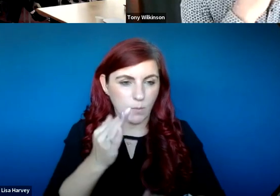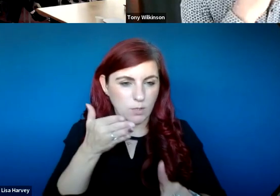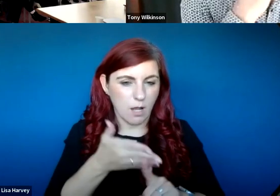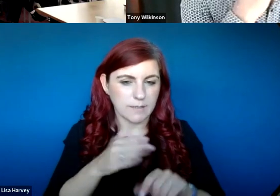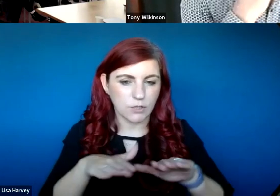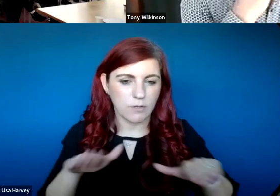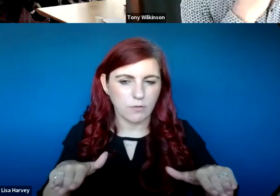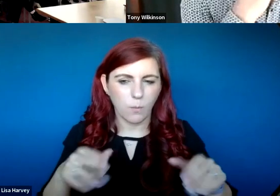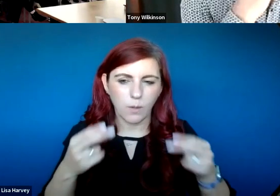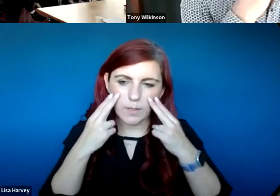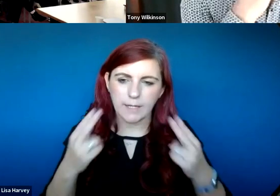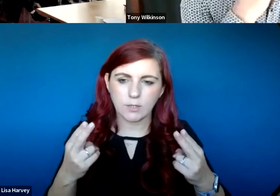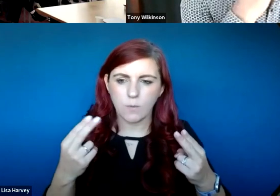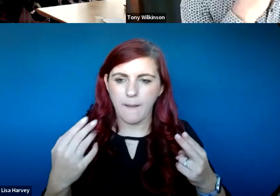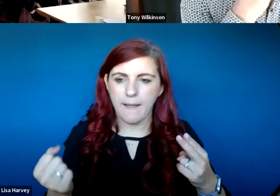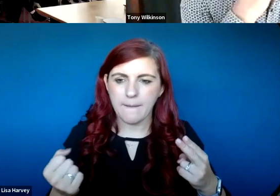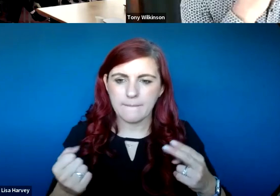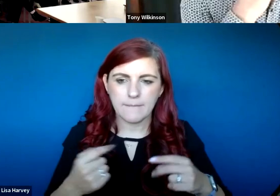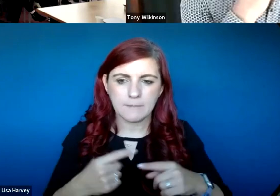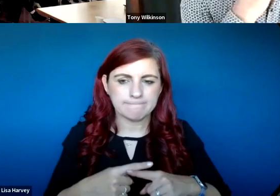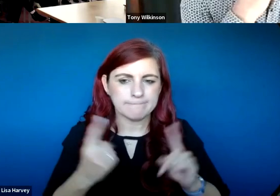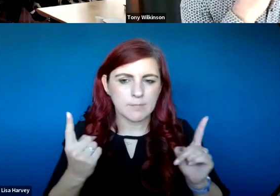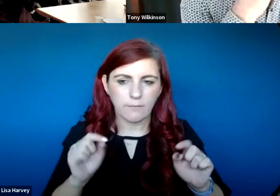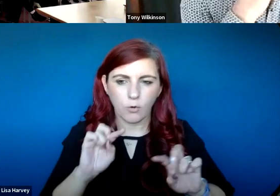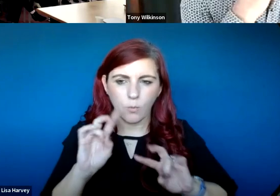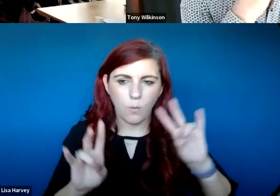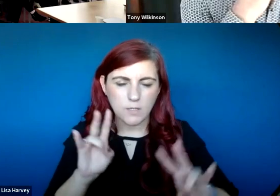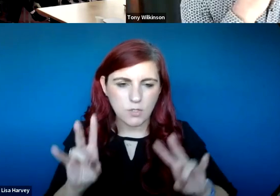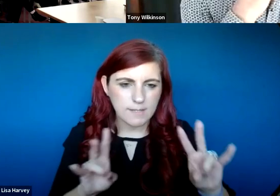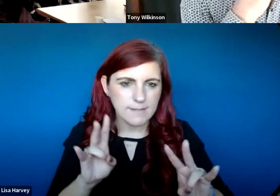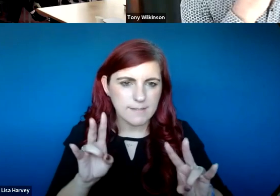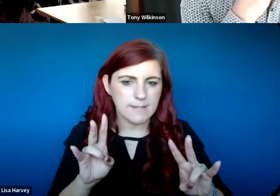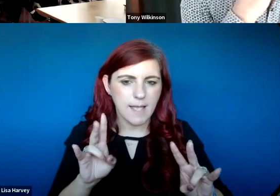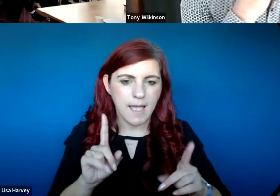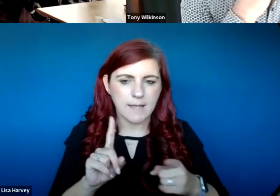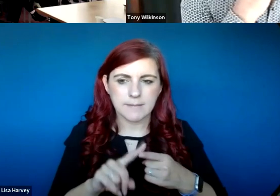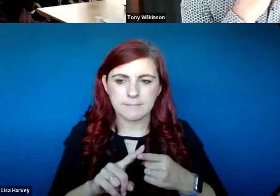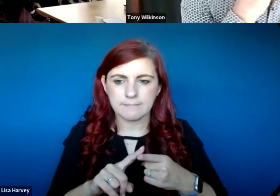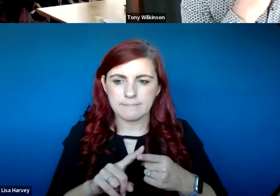would have had to have different questions and just frame it very, very